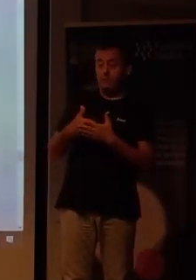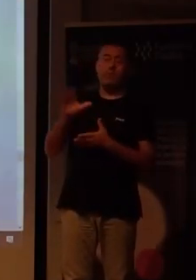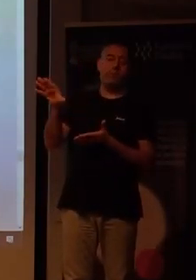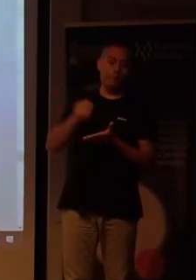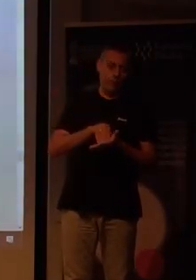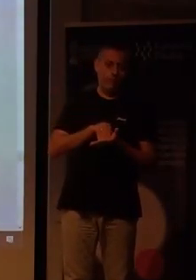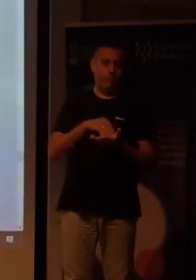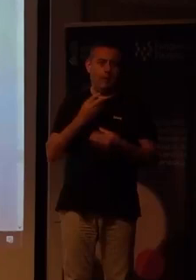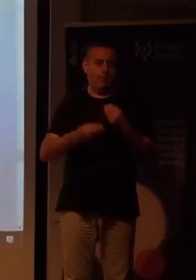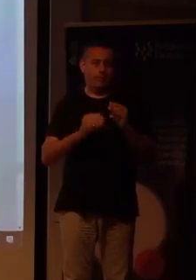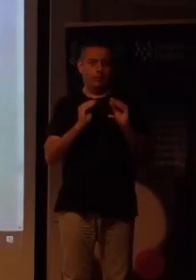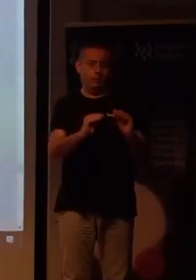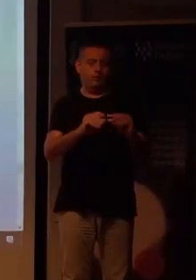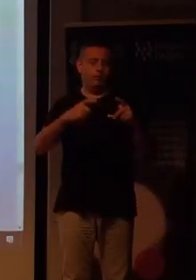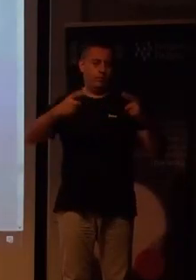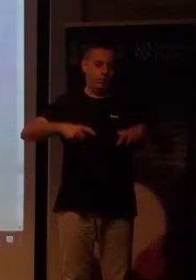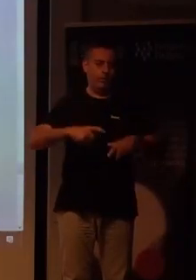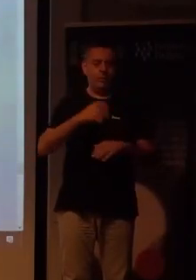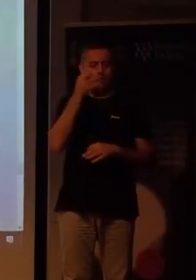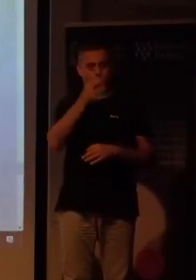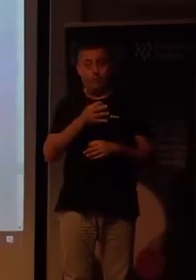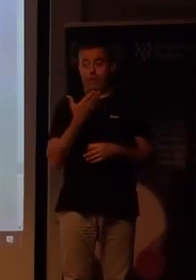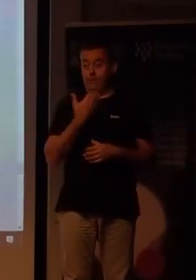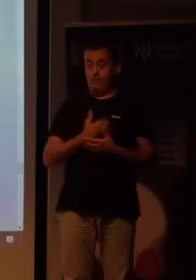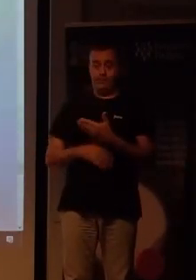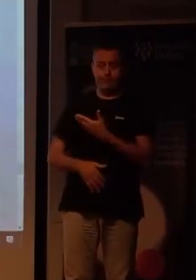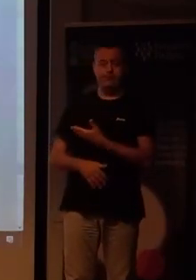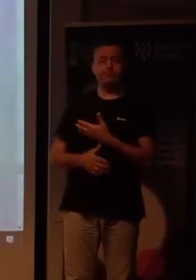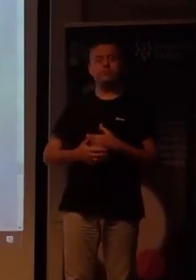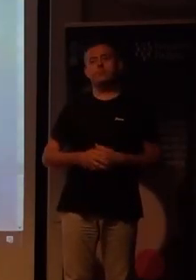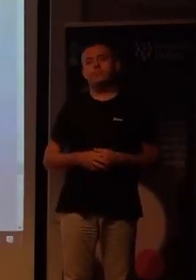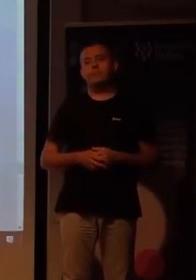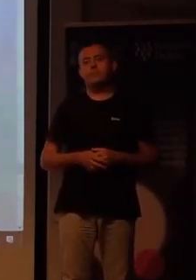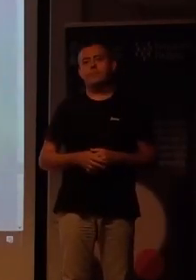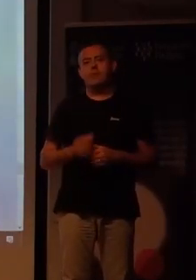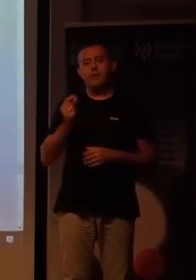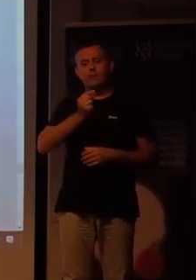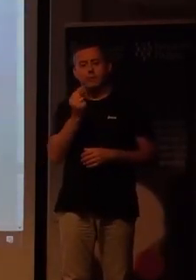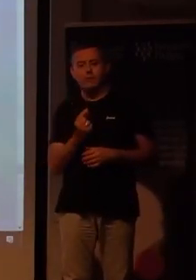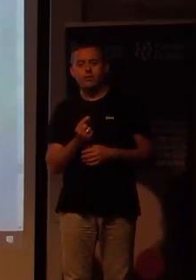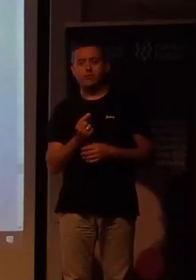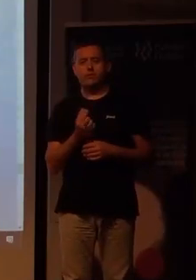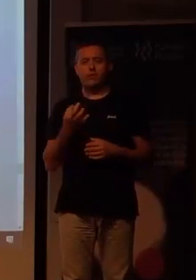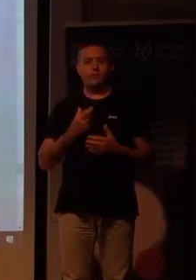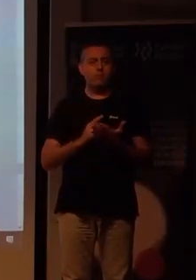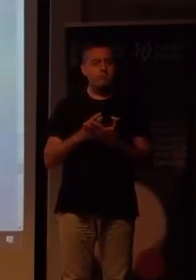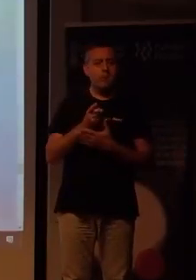For example, one of the project's activities is to design a kind of interactive map to help